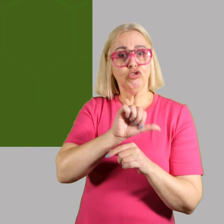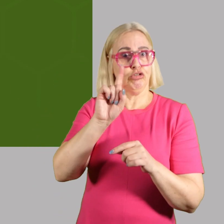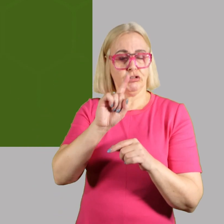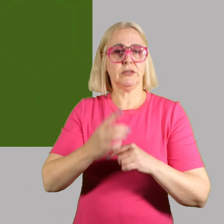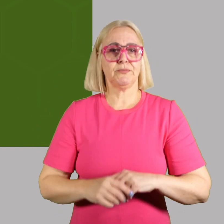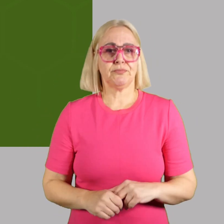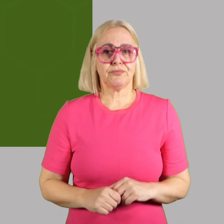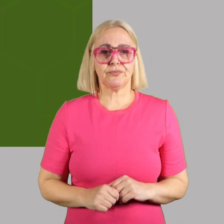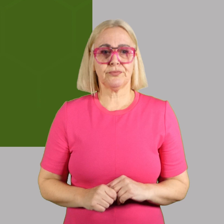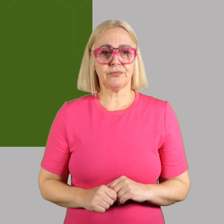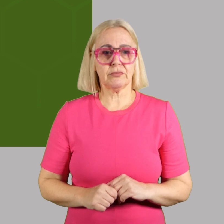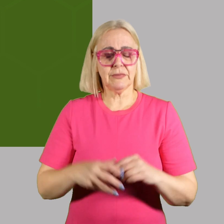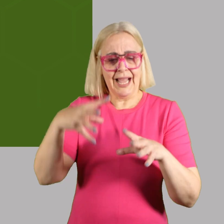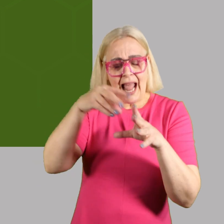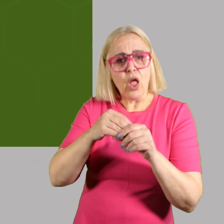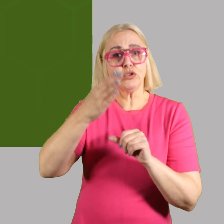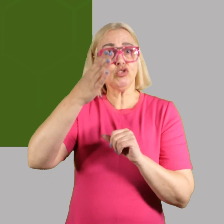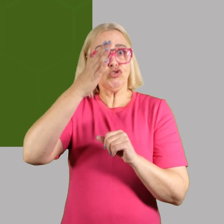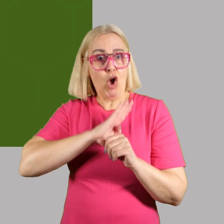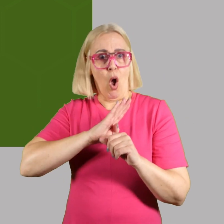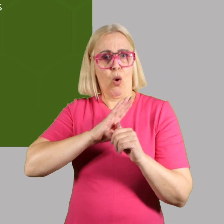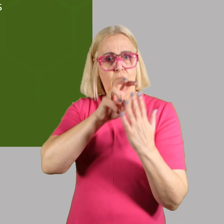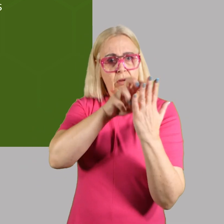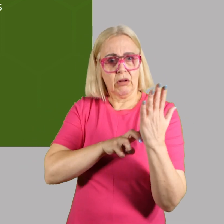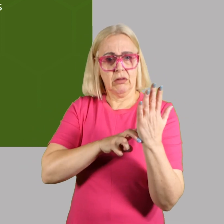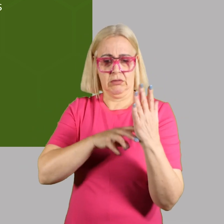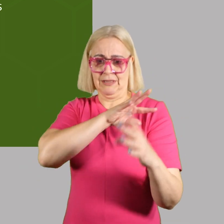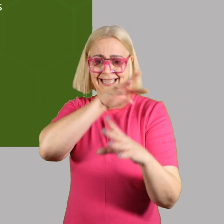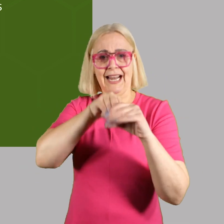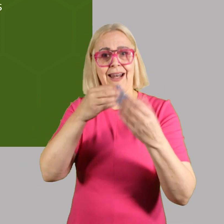of stroke include that all countries should incorporate stroke surveillance into their